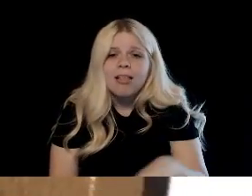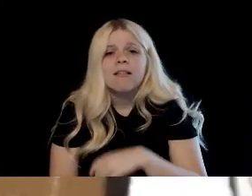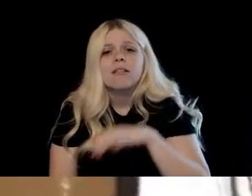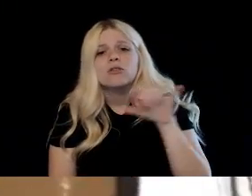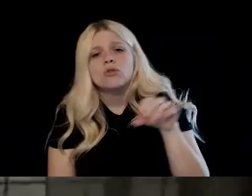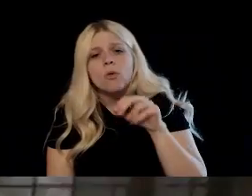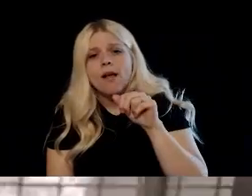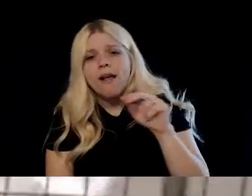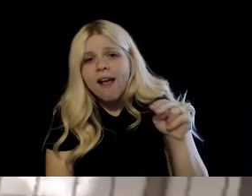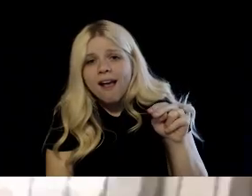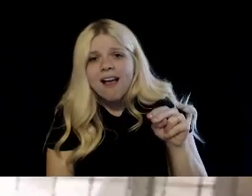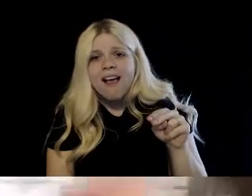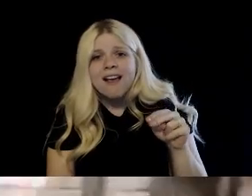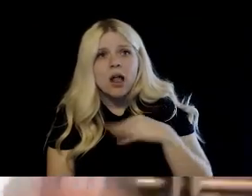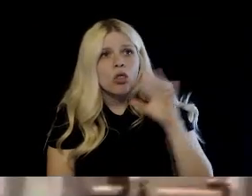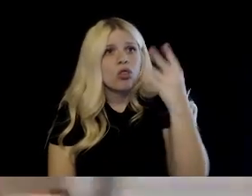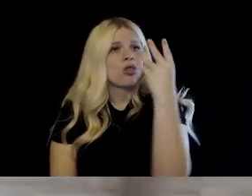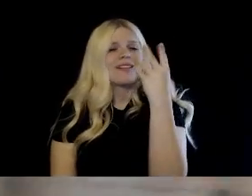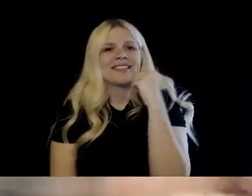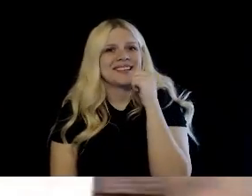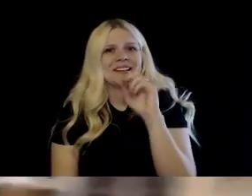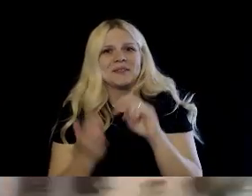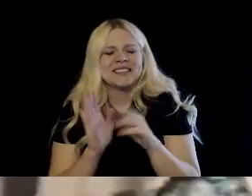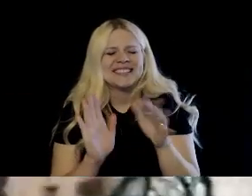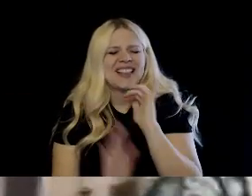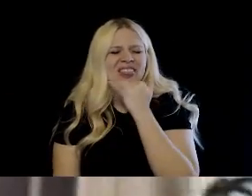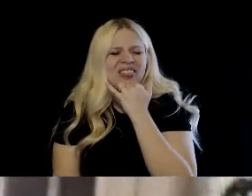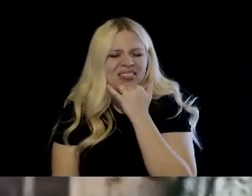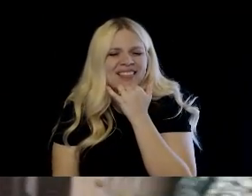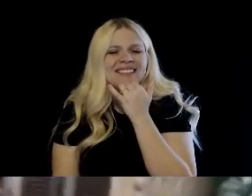I did not mean to do that. I meant to show Michelle Joanne off in the distance.